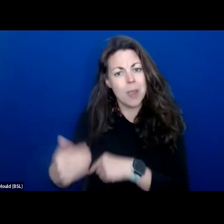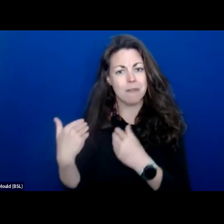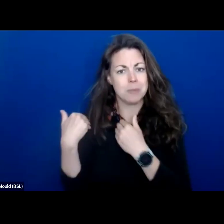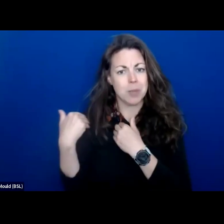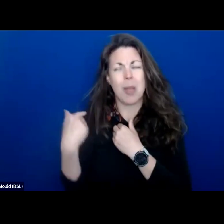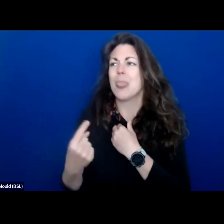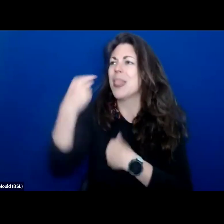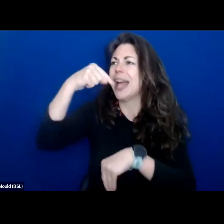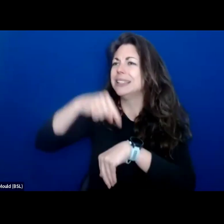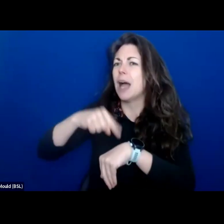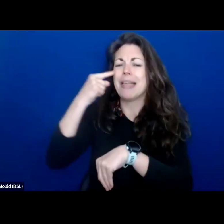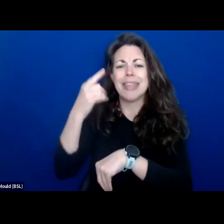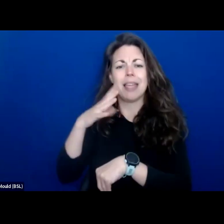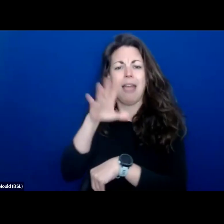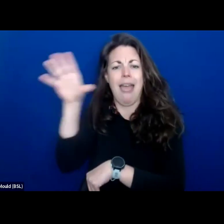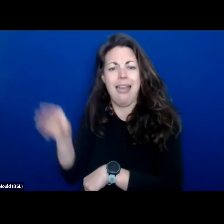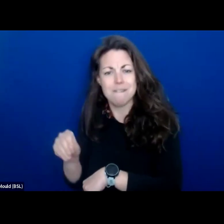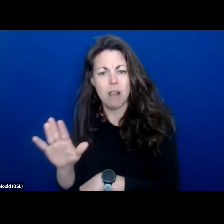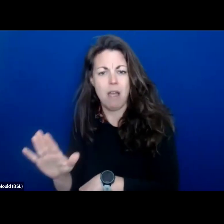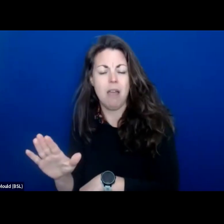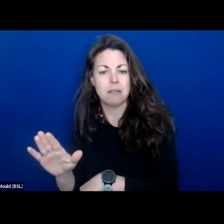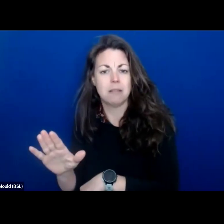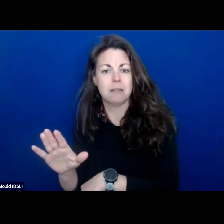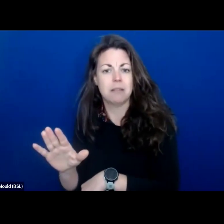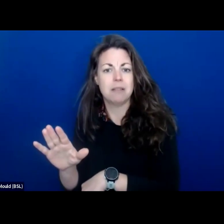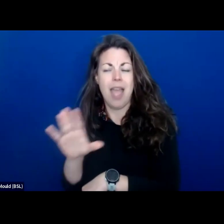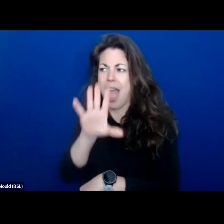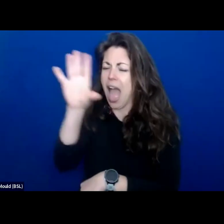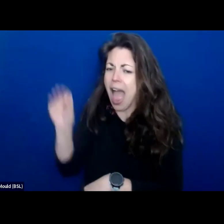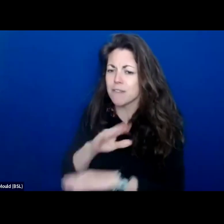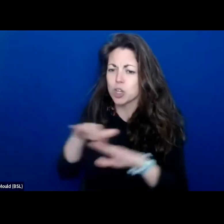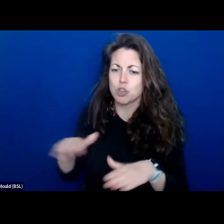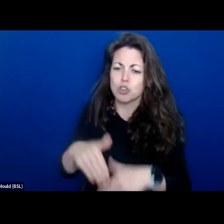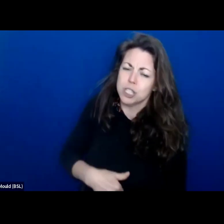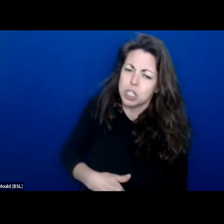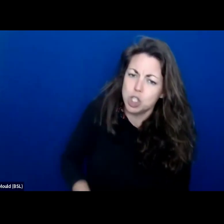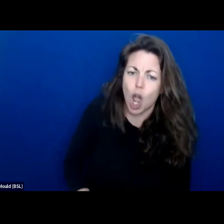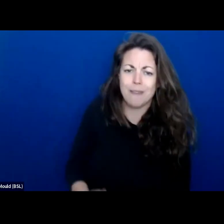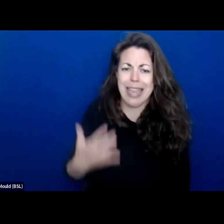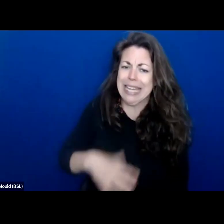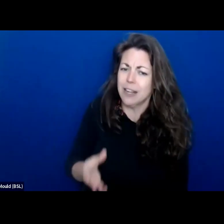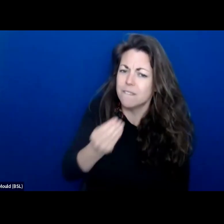It was on the continent. African children who were starving, who needed food, who needed our help. Mrs.